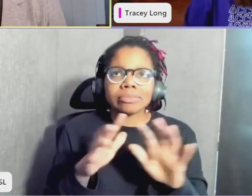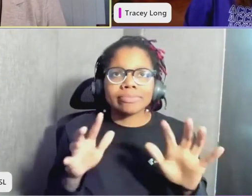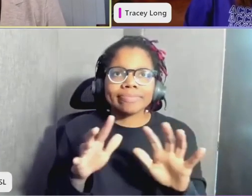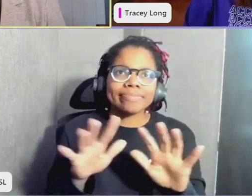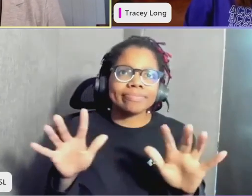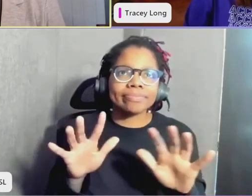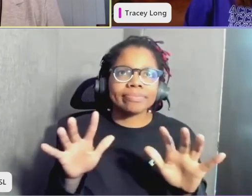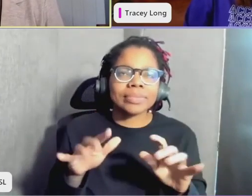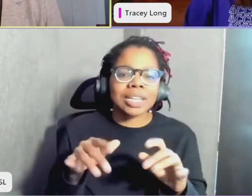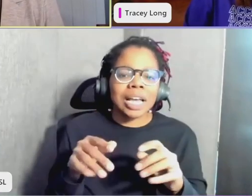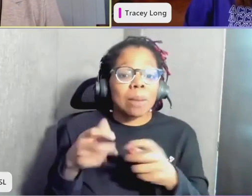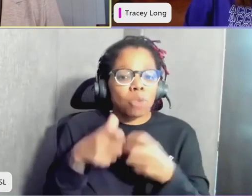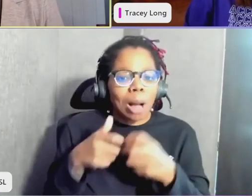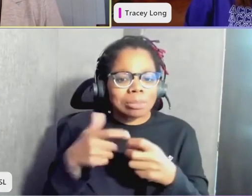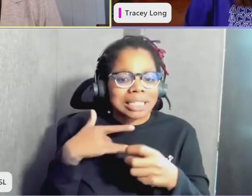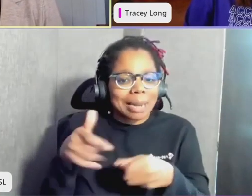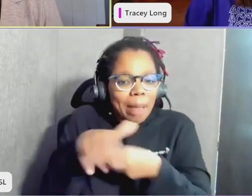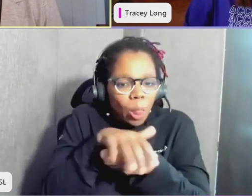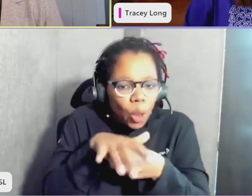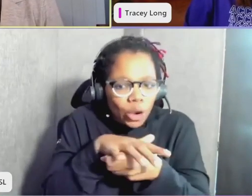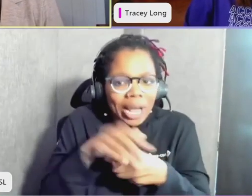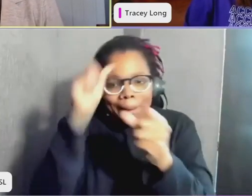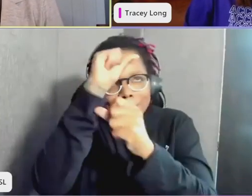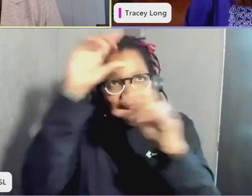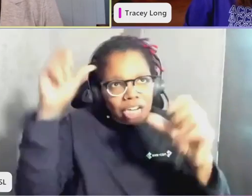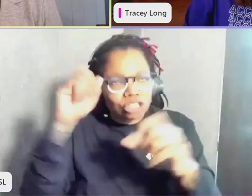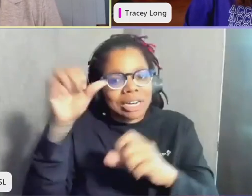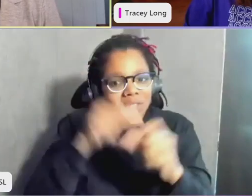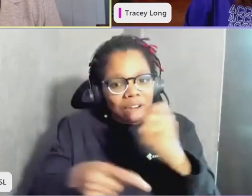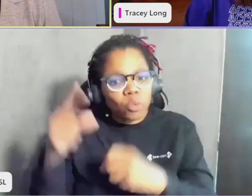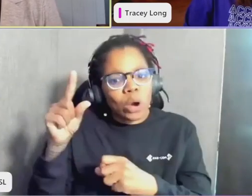voting system, I'm not sure that is going to happen and I'm not sure it's